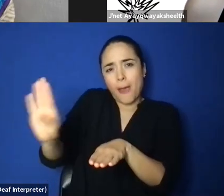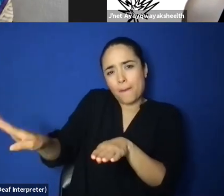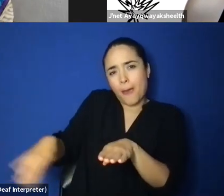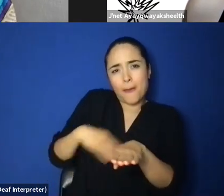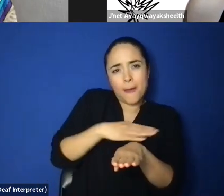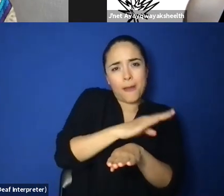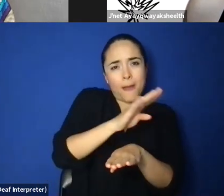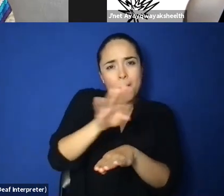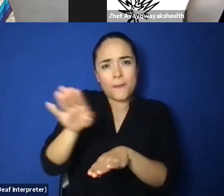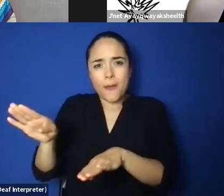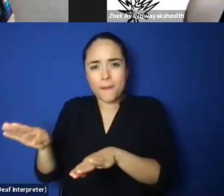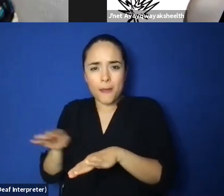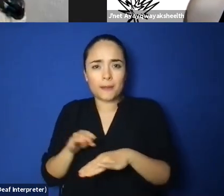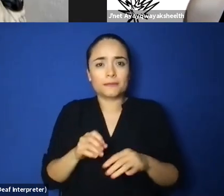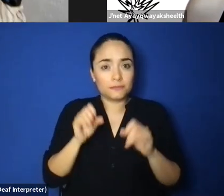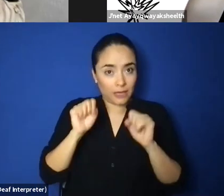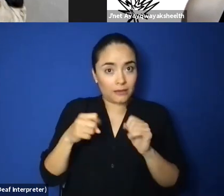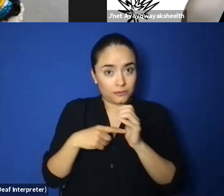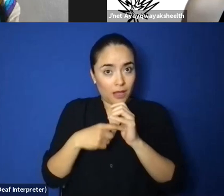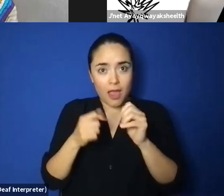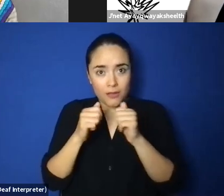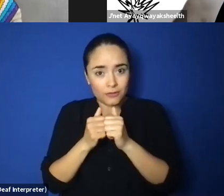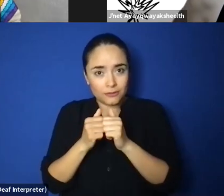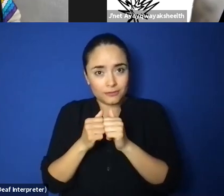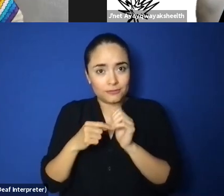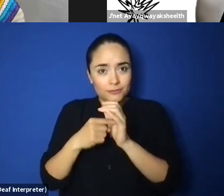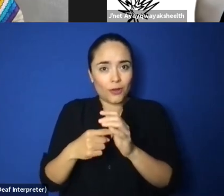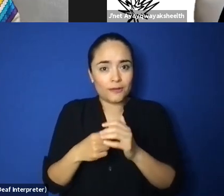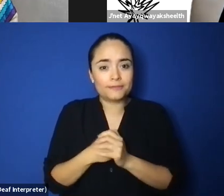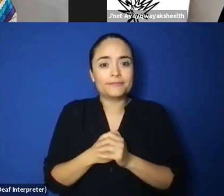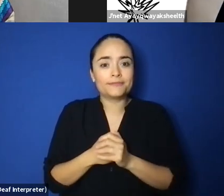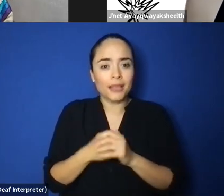bit with a bit of a lesson. Yeah, let's try it. I want to share -- we can share some movements.